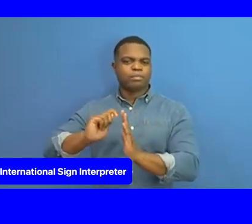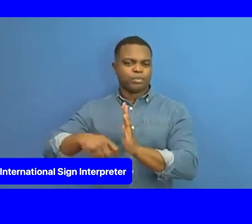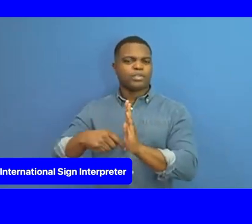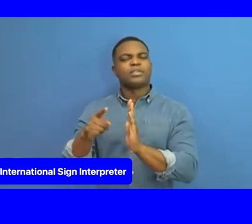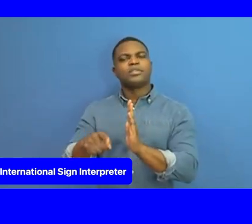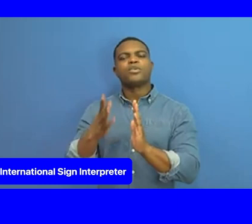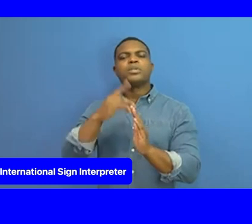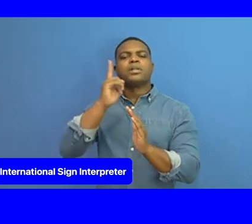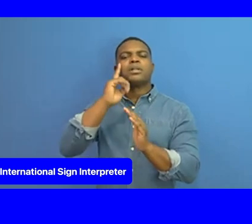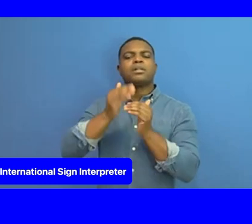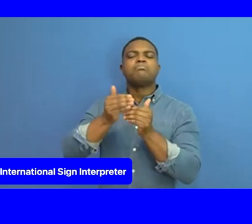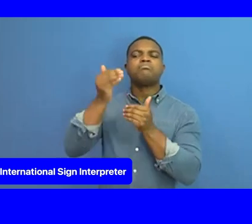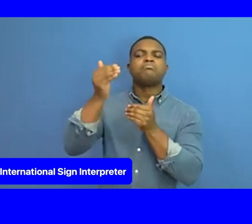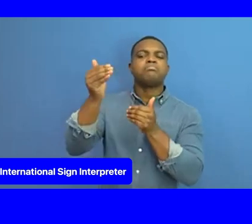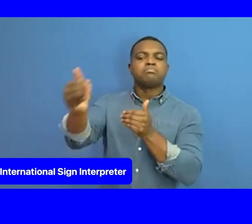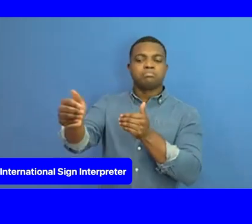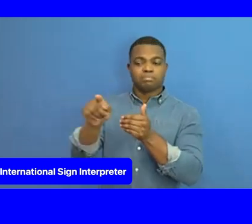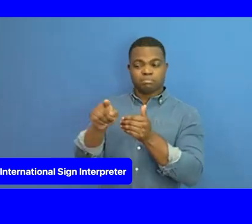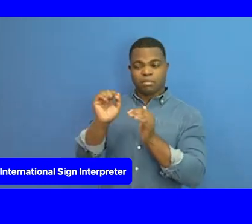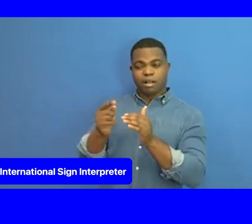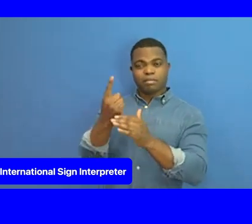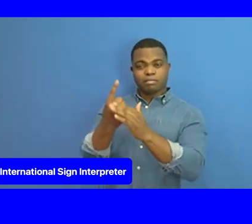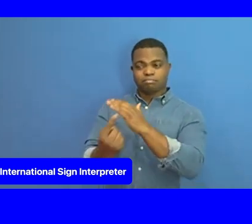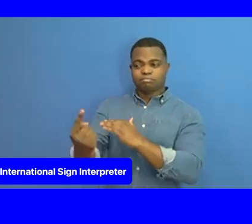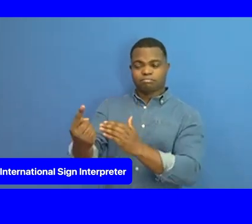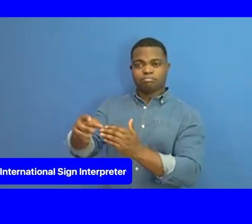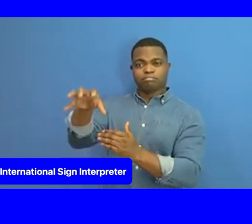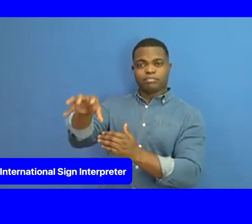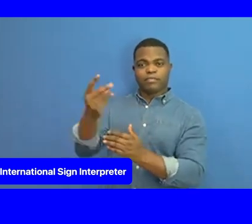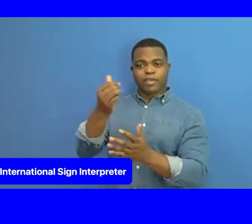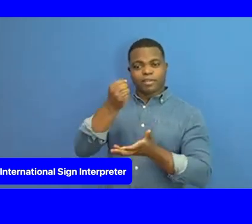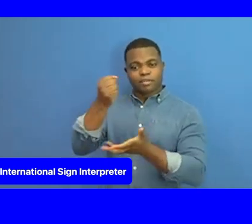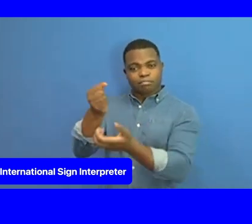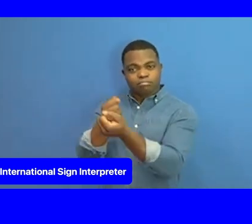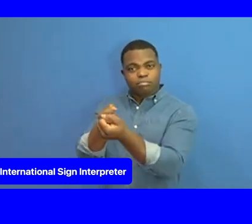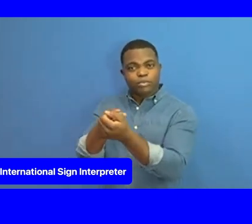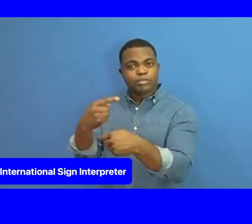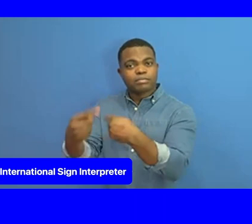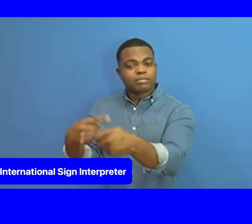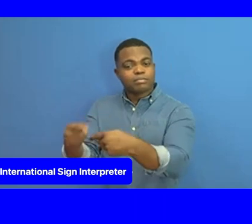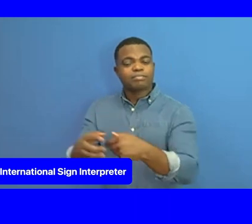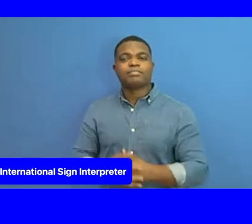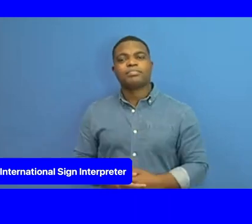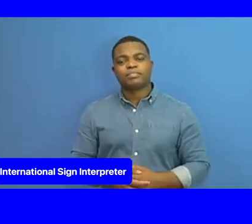The learnings and successes of the pilot are many and we encourage you to study the resources